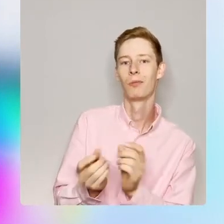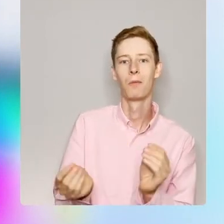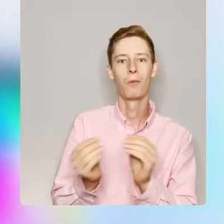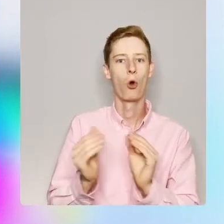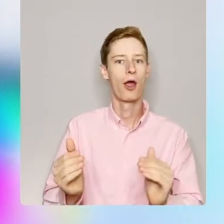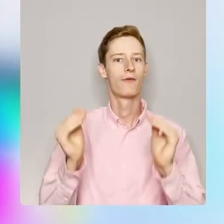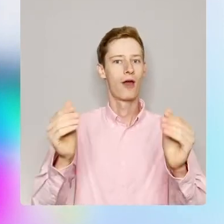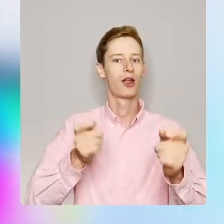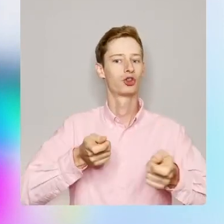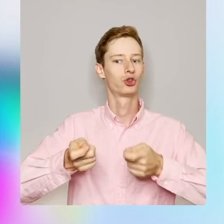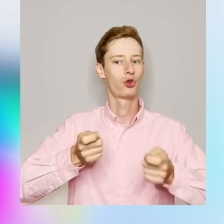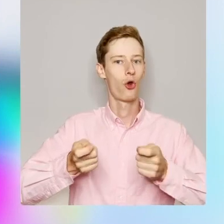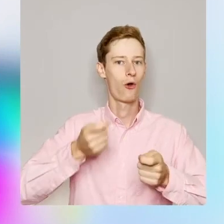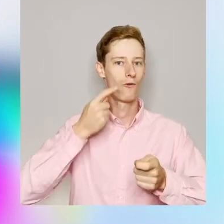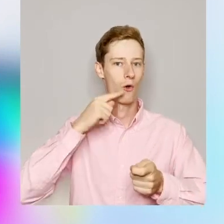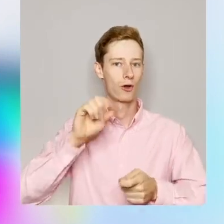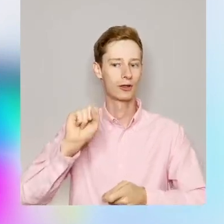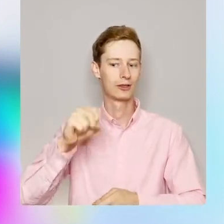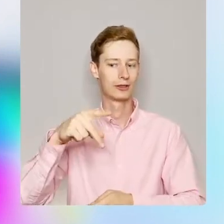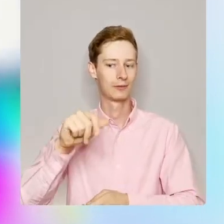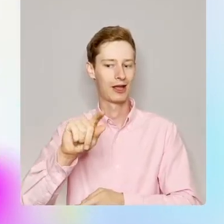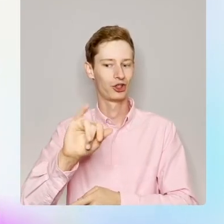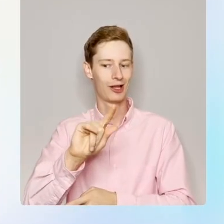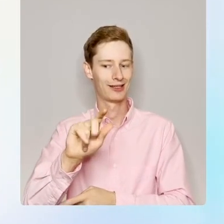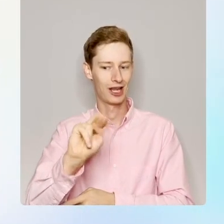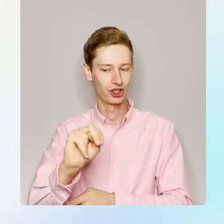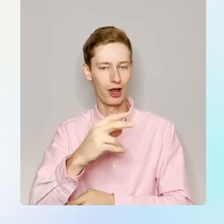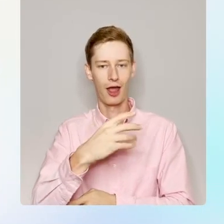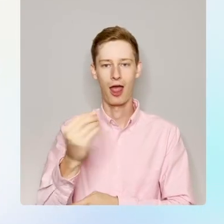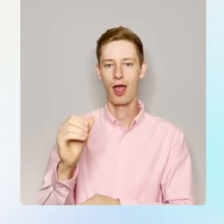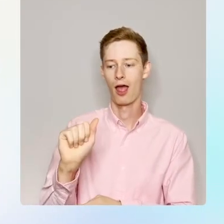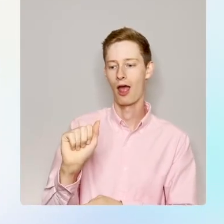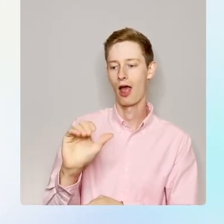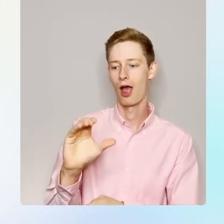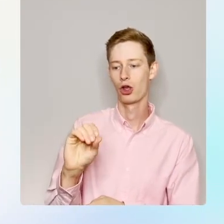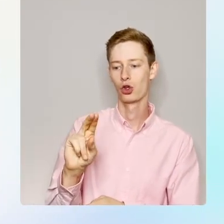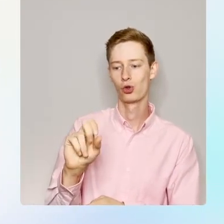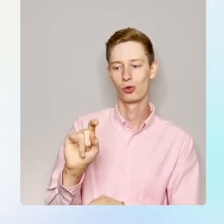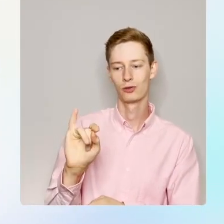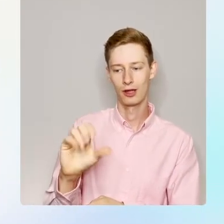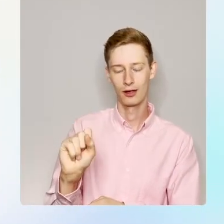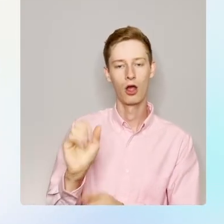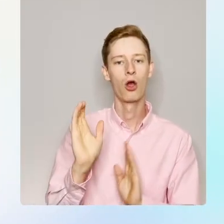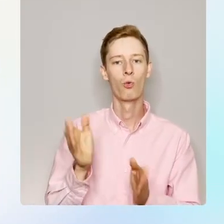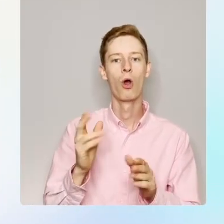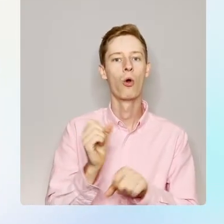over spatialization and acoustics. We plan to provide SDKs that work with Unity